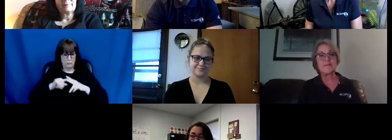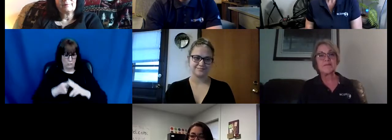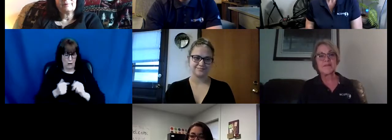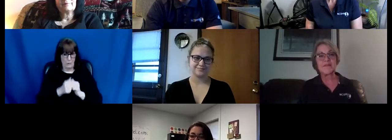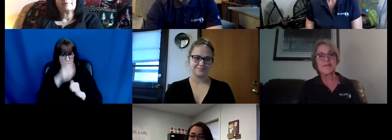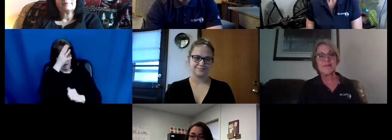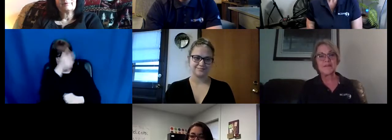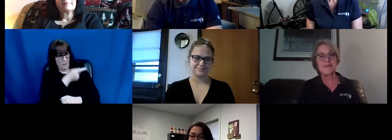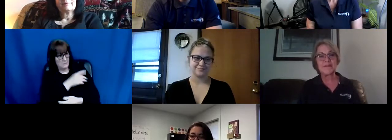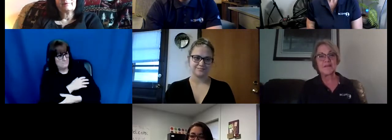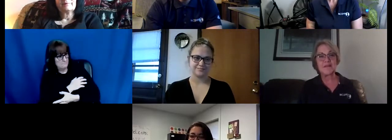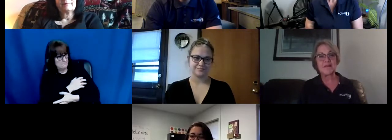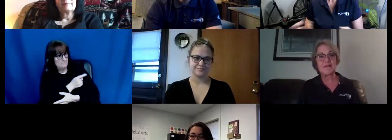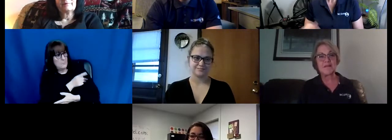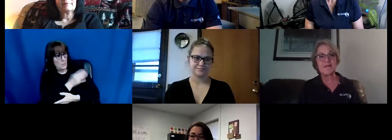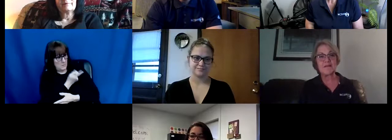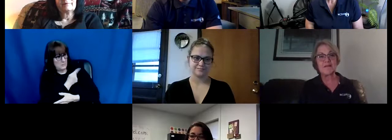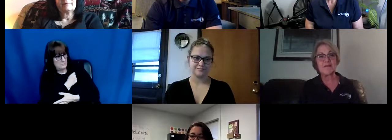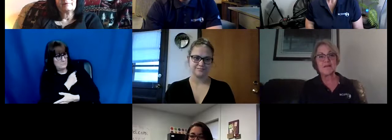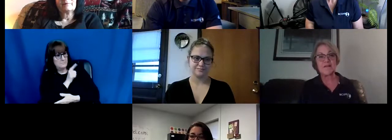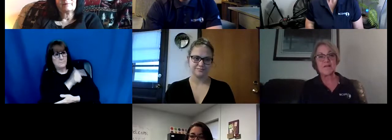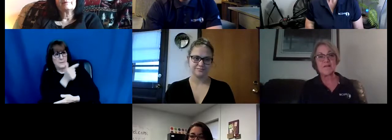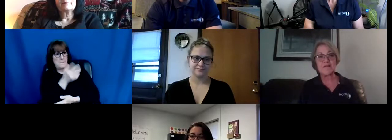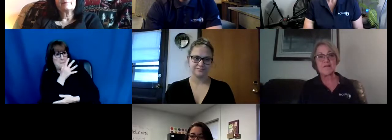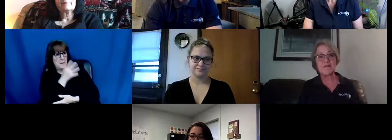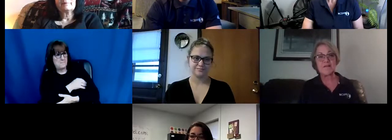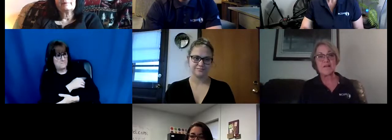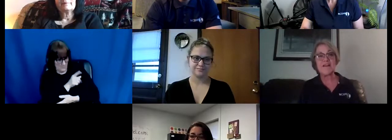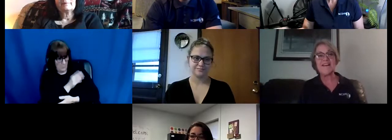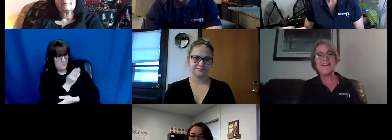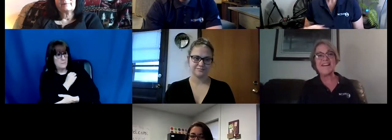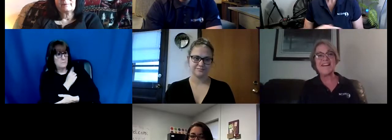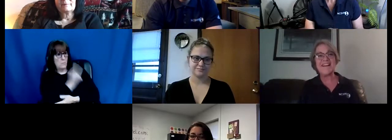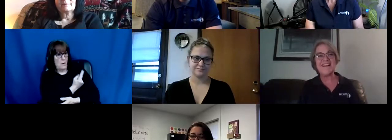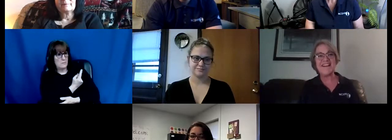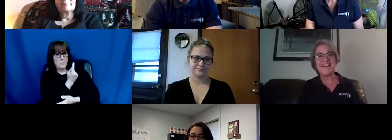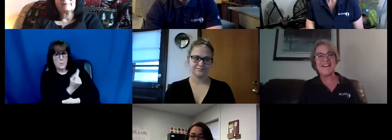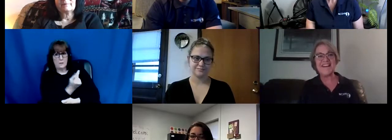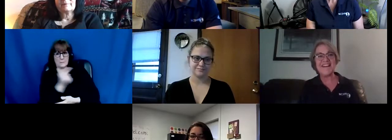would open one present and then my mom would open one present and we would go around the family